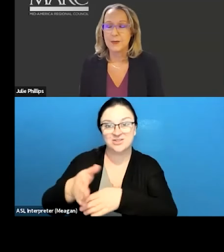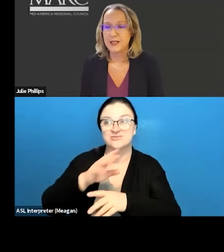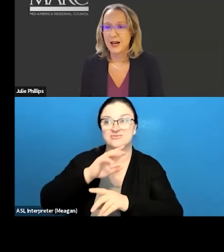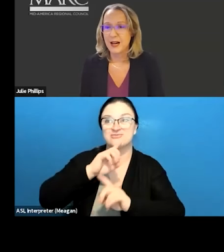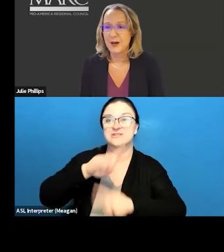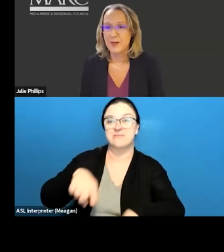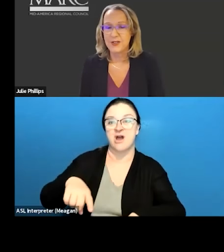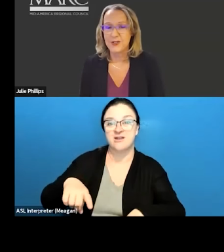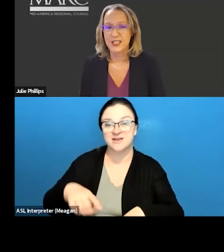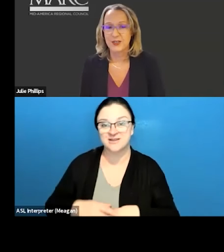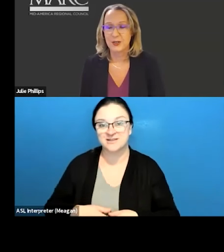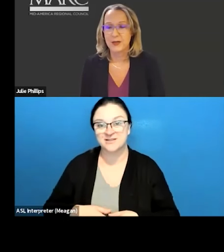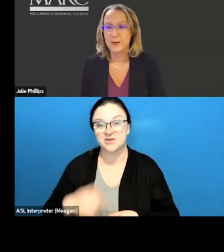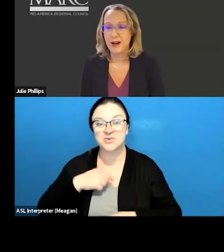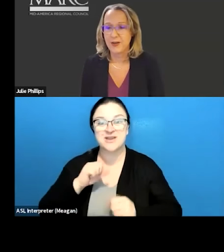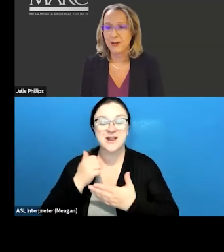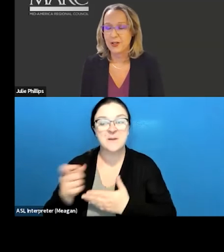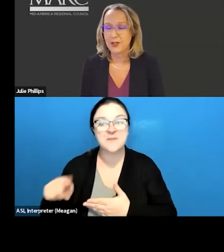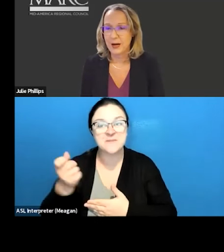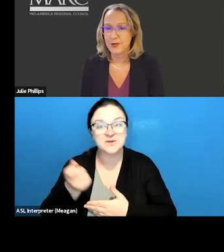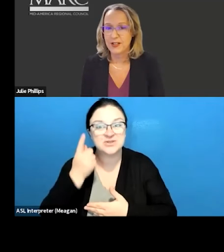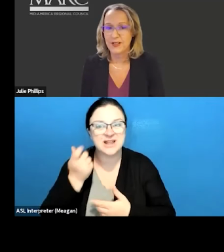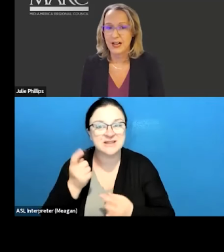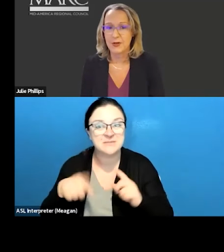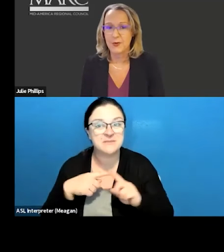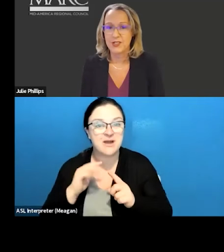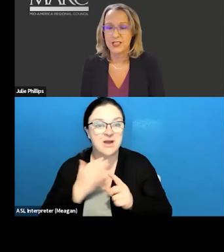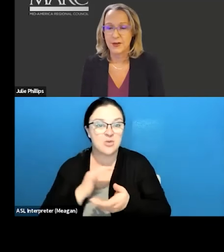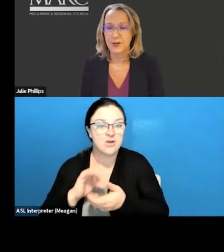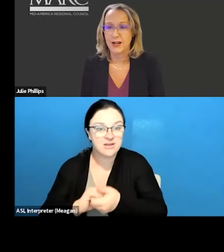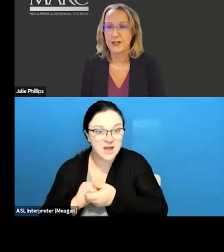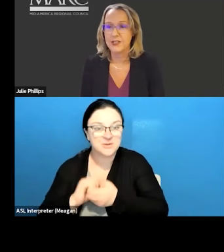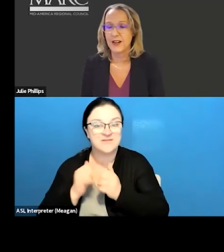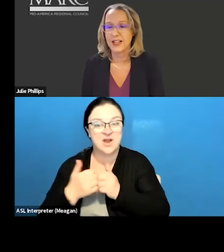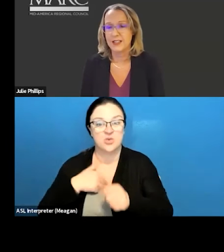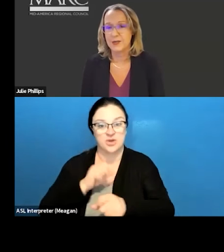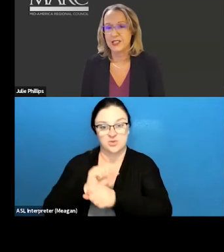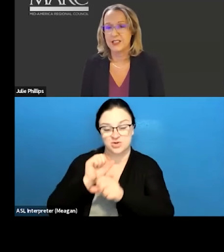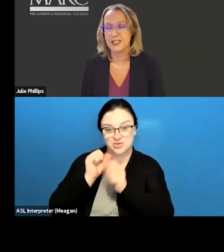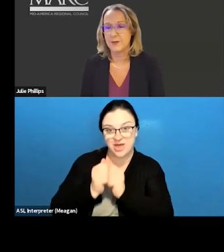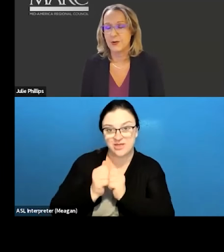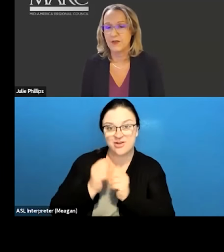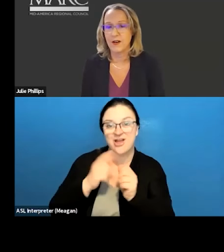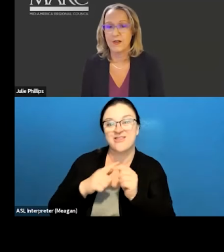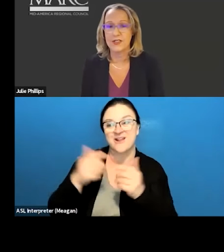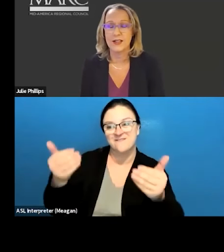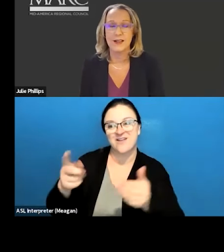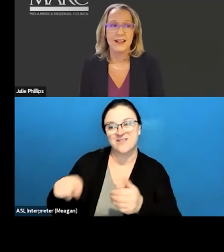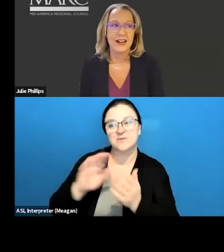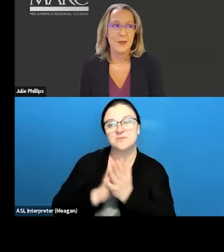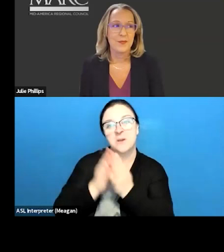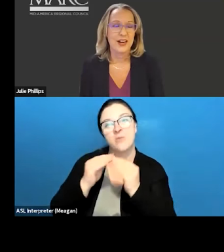helping them understand a little bit about our collaborative and how we work together, and then inviting them to get more involved.